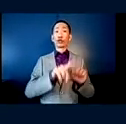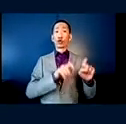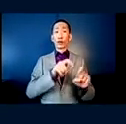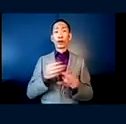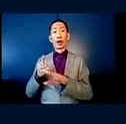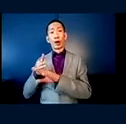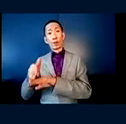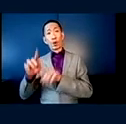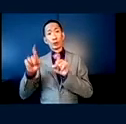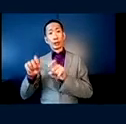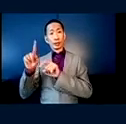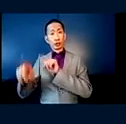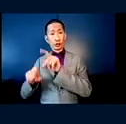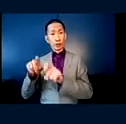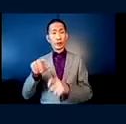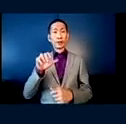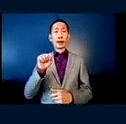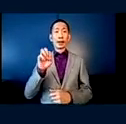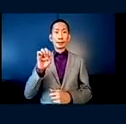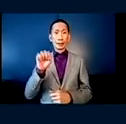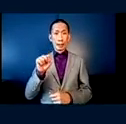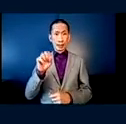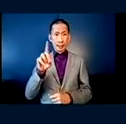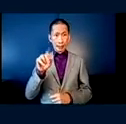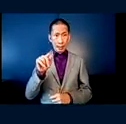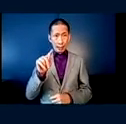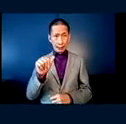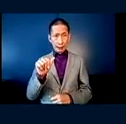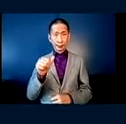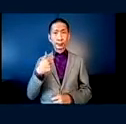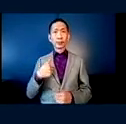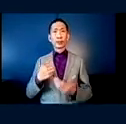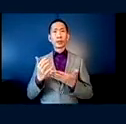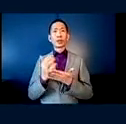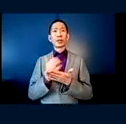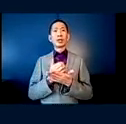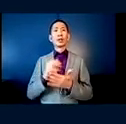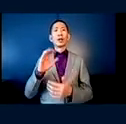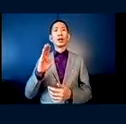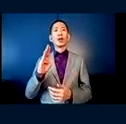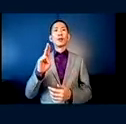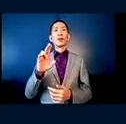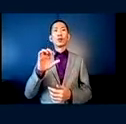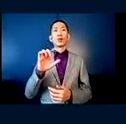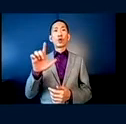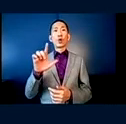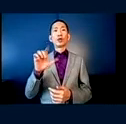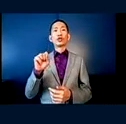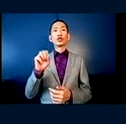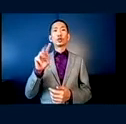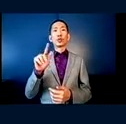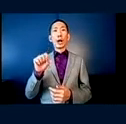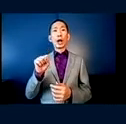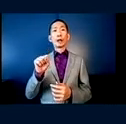WE DID PRE AND POST TEST SURVEYS, LOOKED AT SES DATA AND